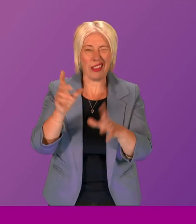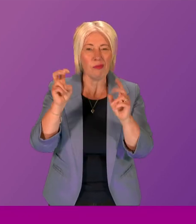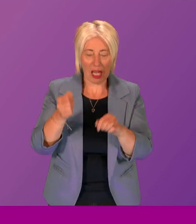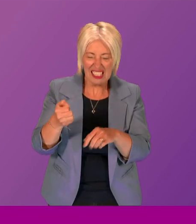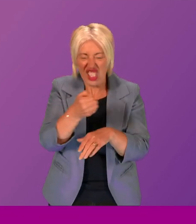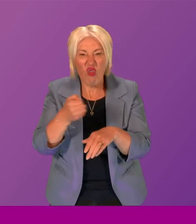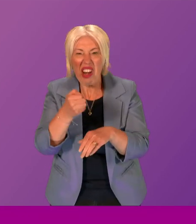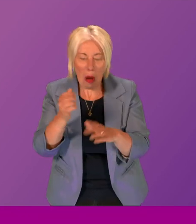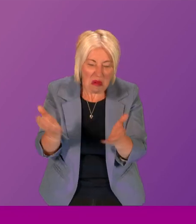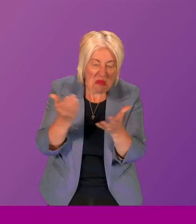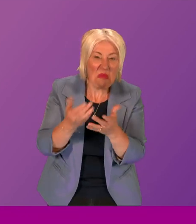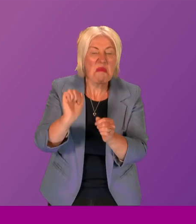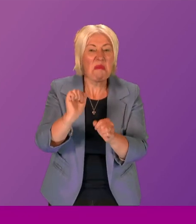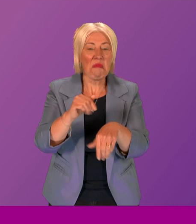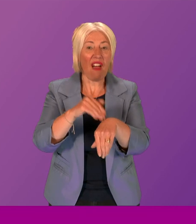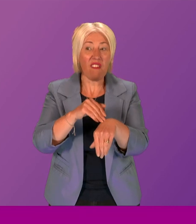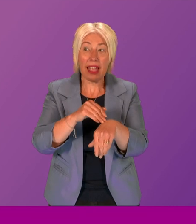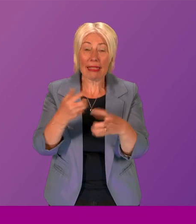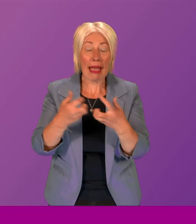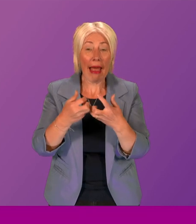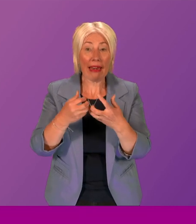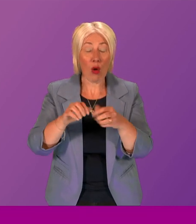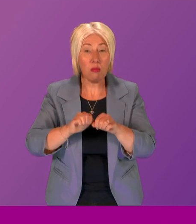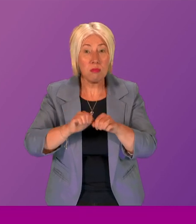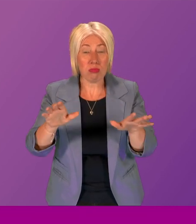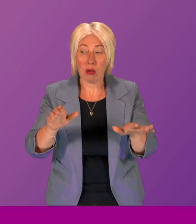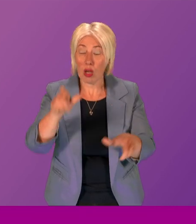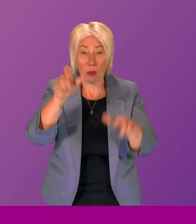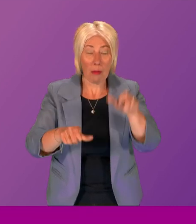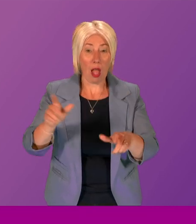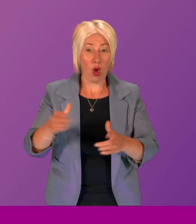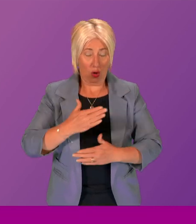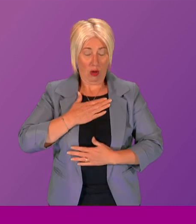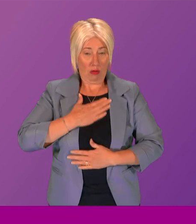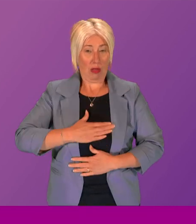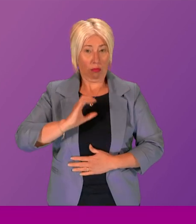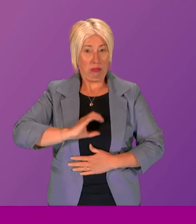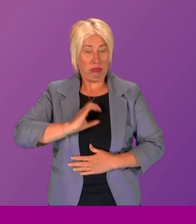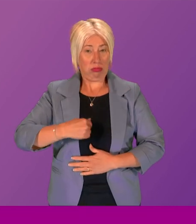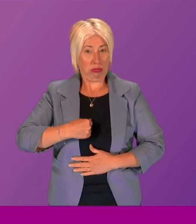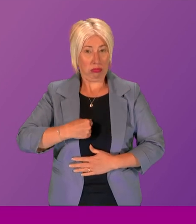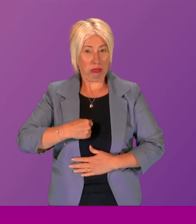“and its application across all protected characteristics.” Why is that important? It is important because Lord Bracadale,